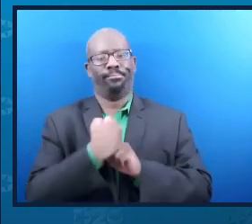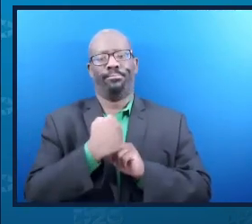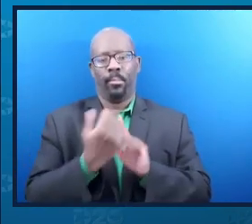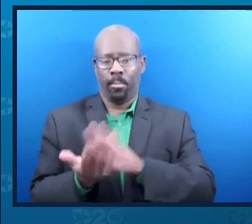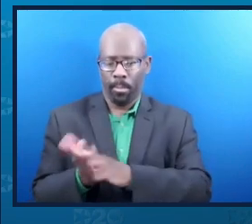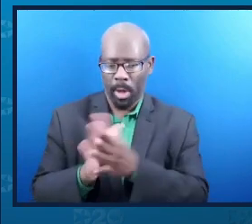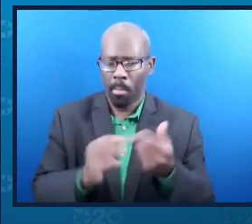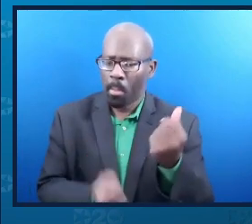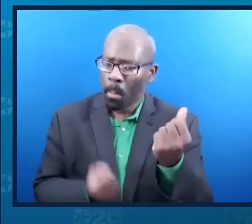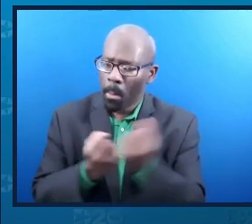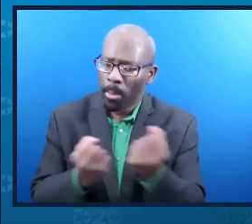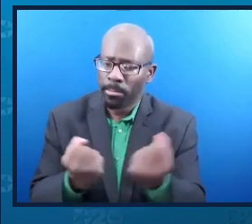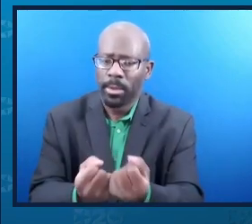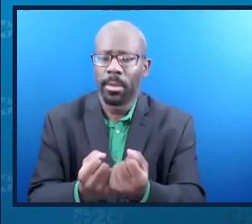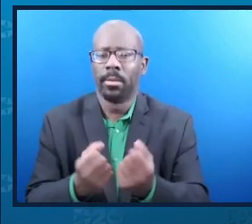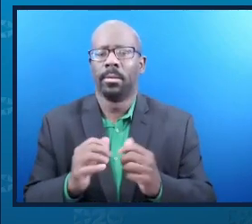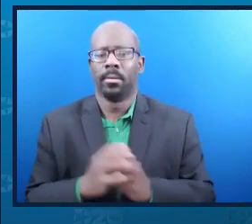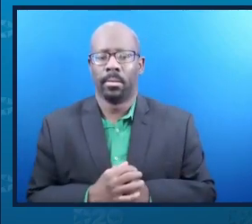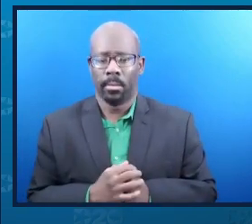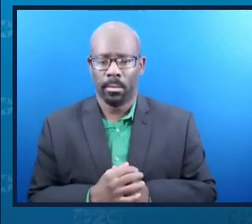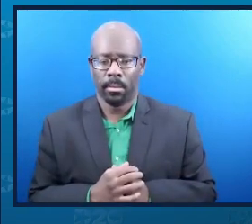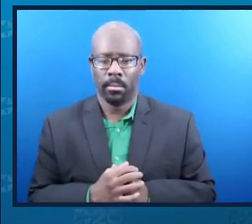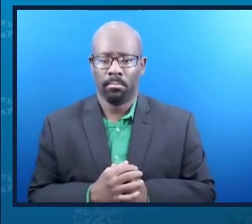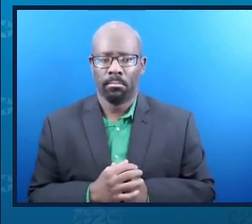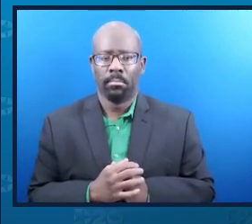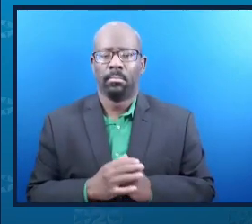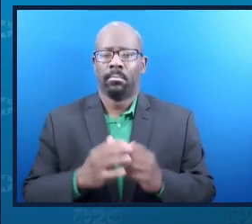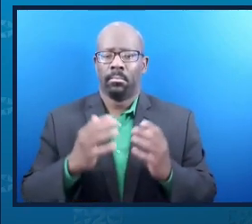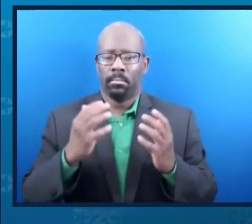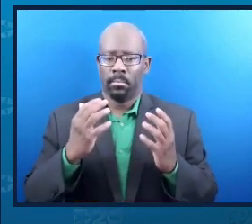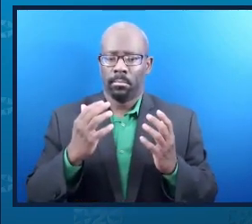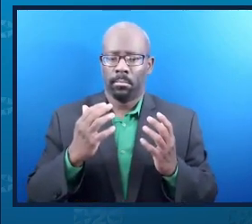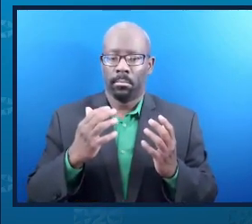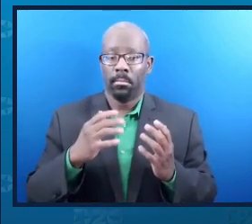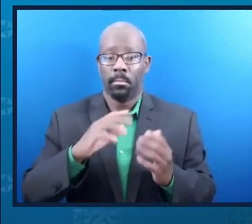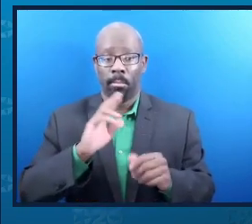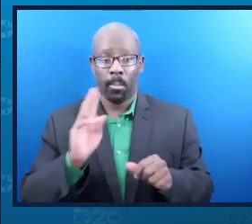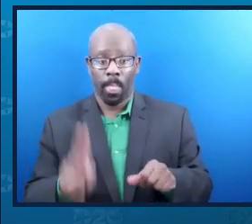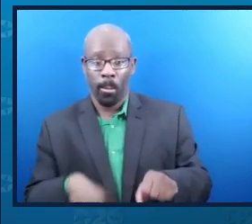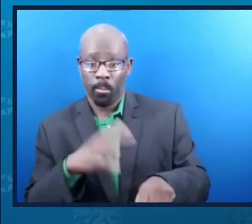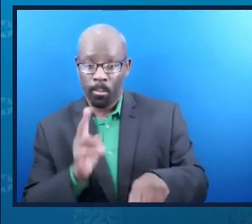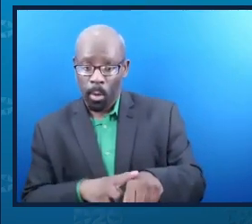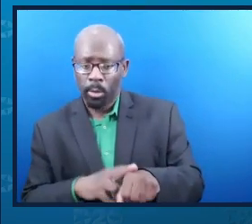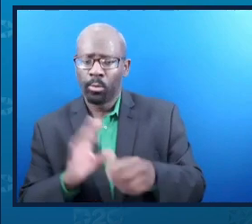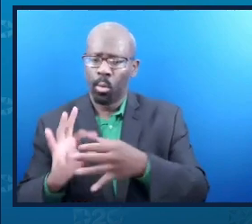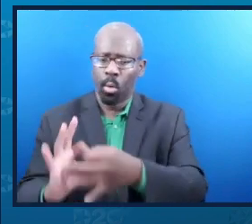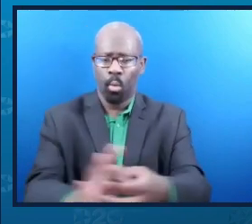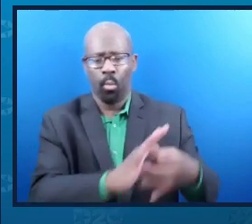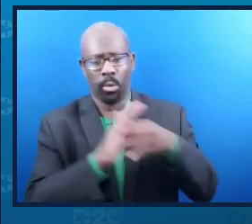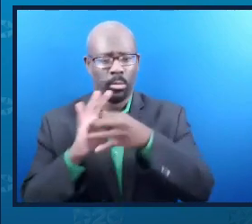AS THE PRESIDENT AND CEO OF THE NATIONAL CO ALISTING AGAINST